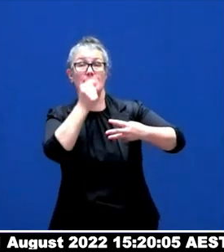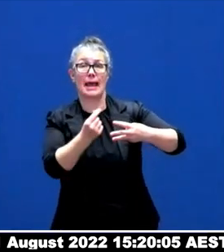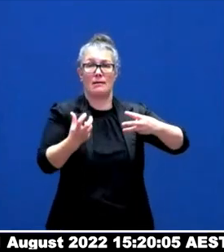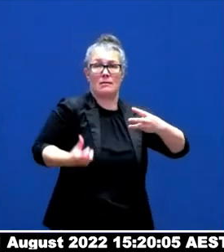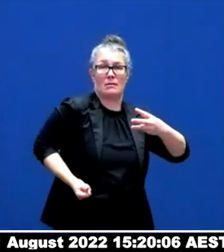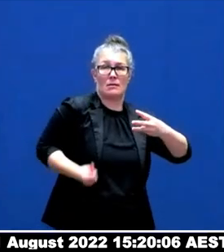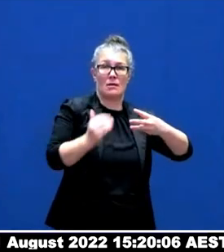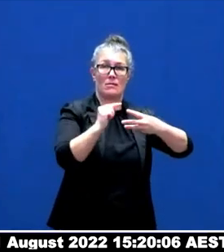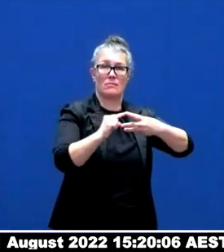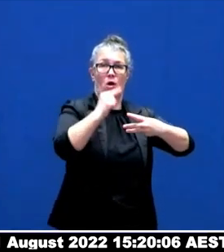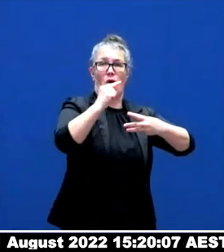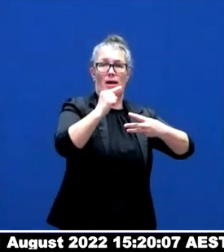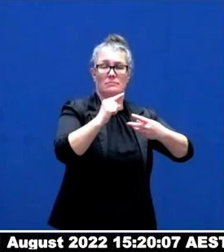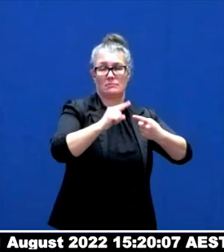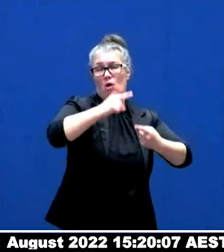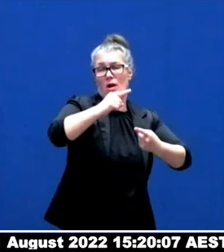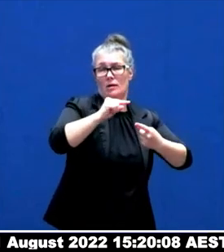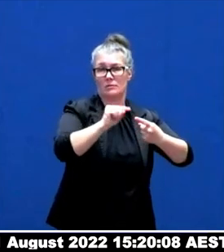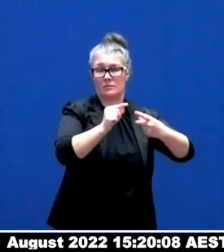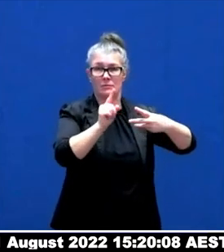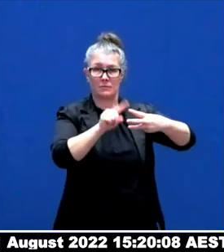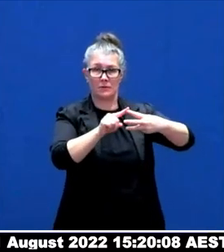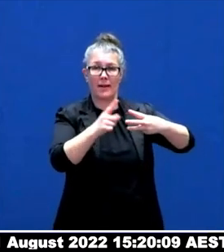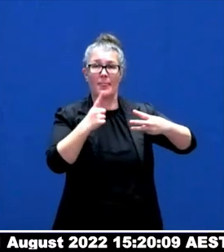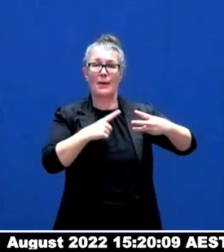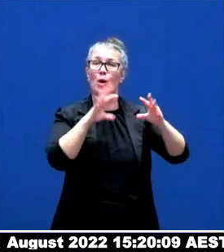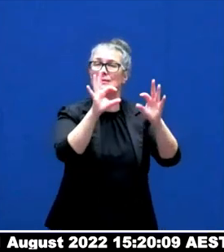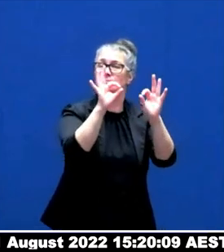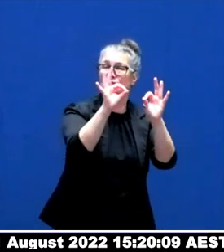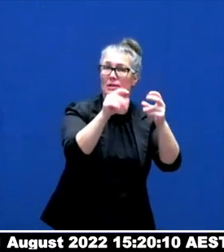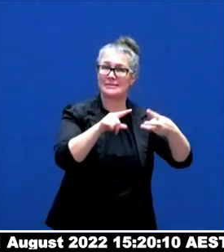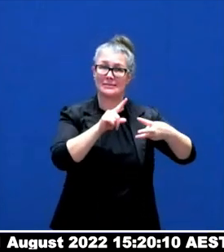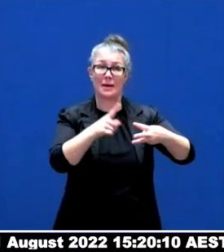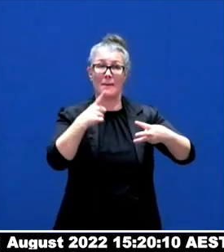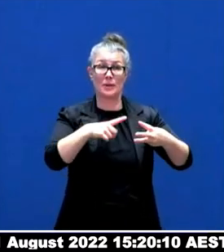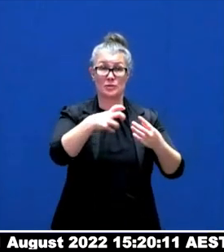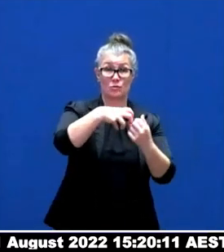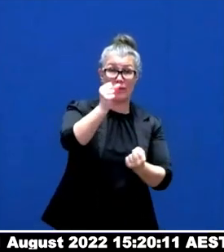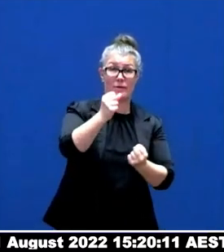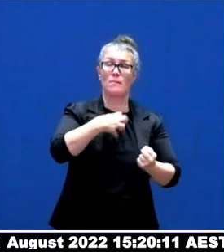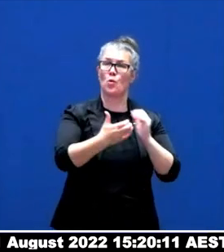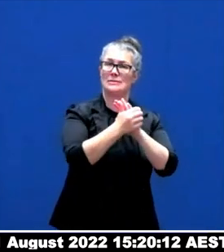cost for the specialist support coordination, because we expect a higher level of skills and experience and qualifications.